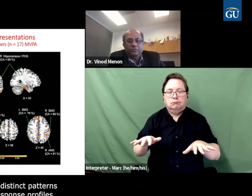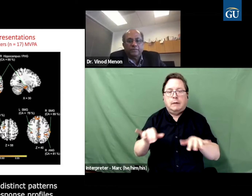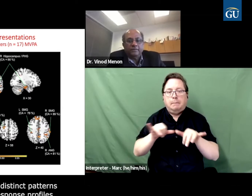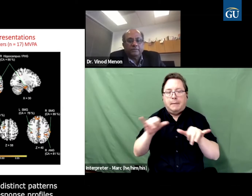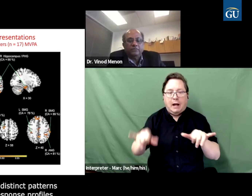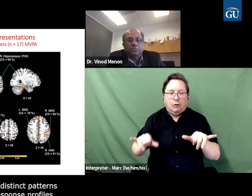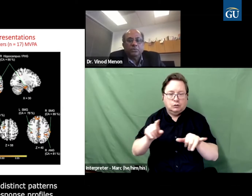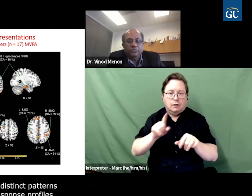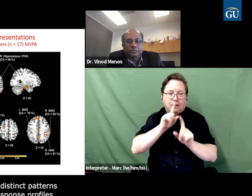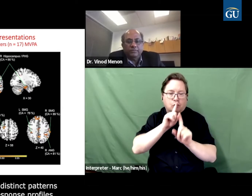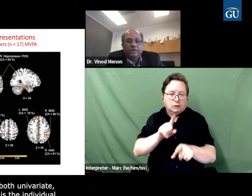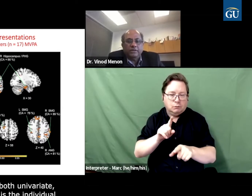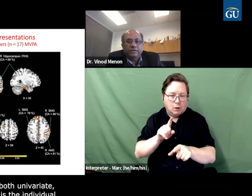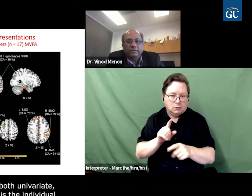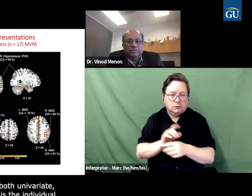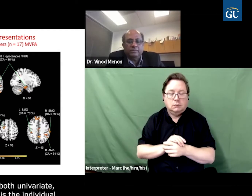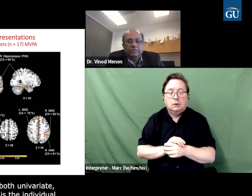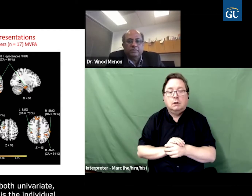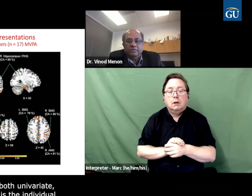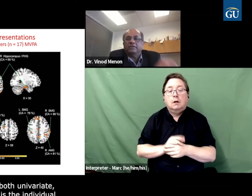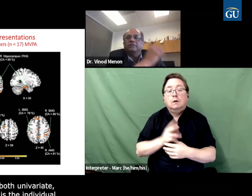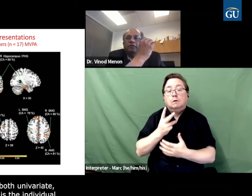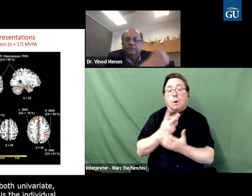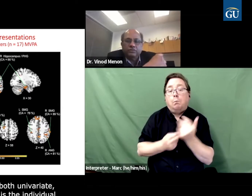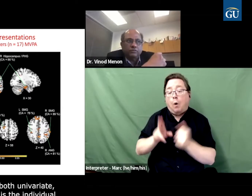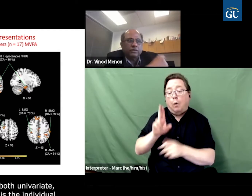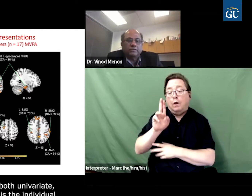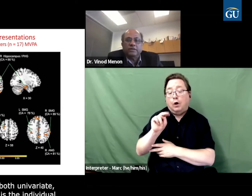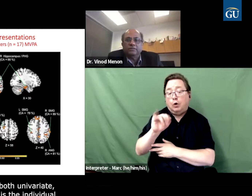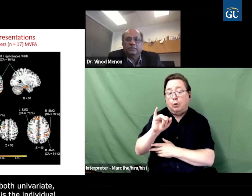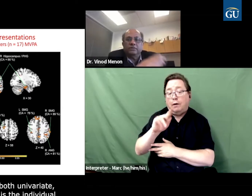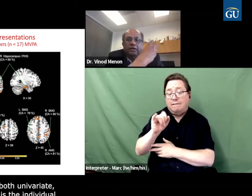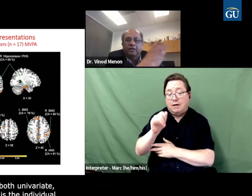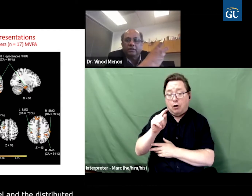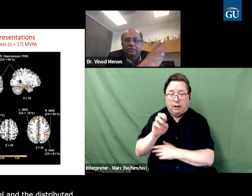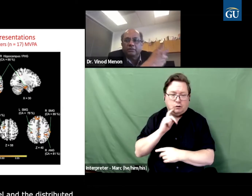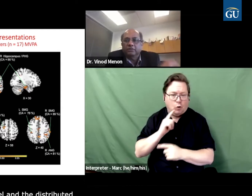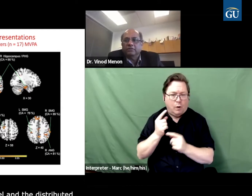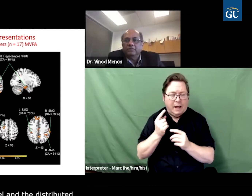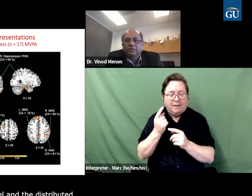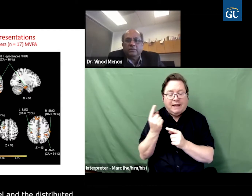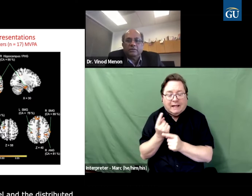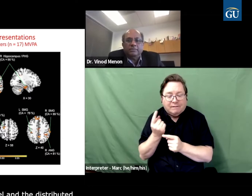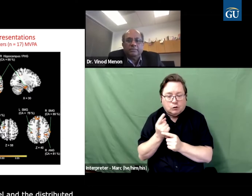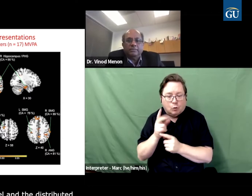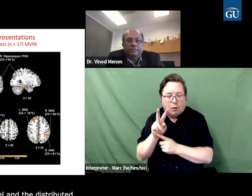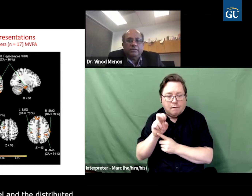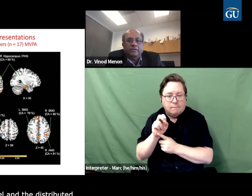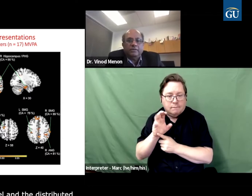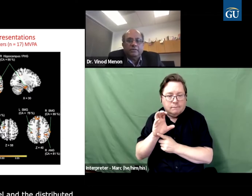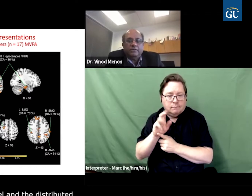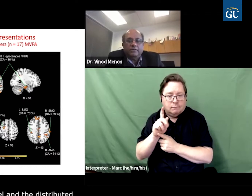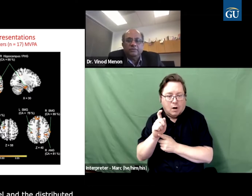of response profiles so both univariate